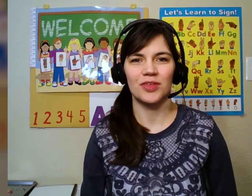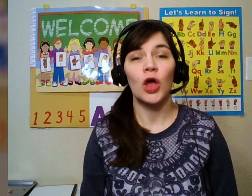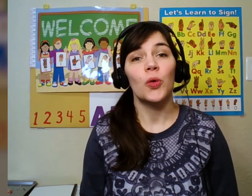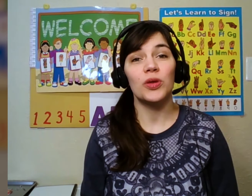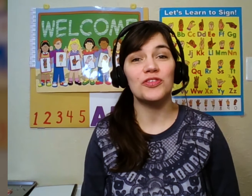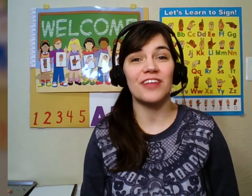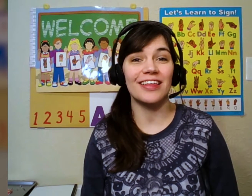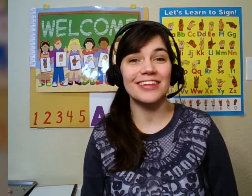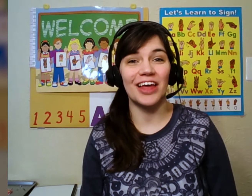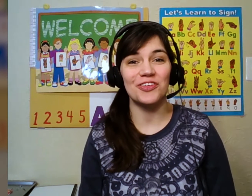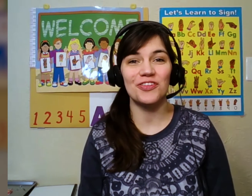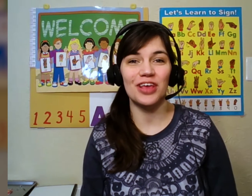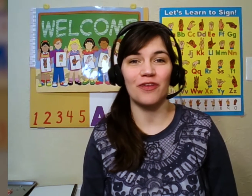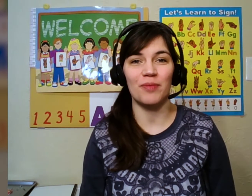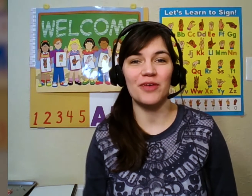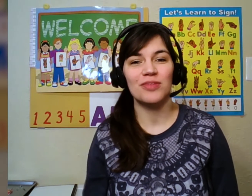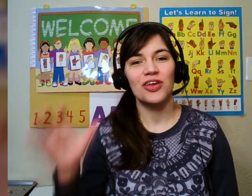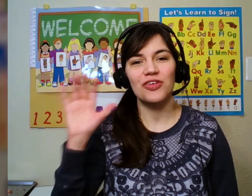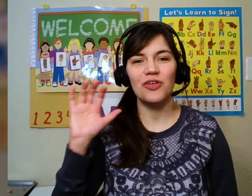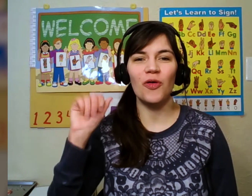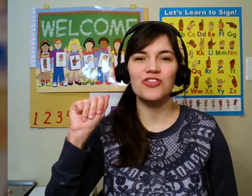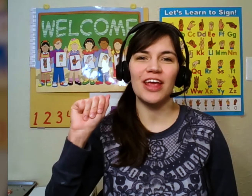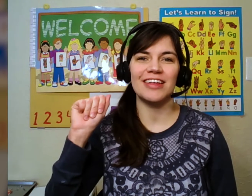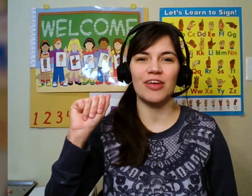When you sign the letters of the alphabet, you're going to hold your hand